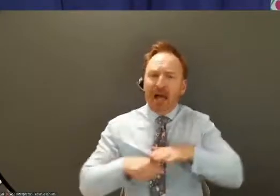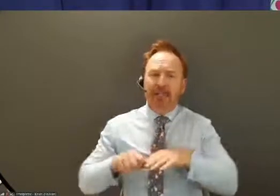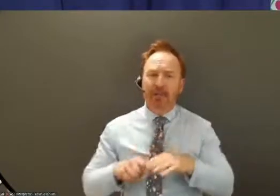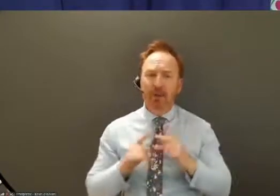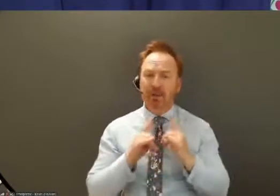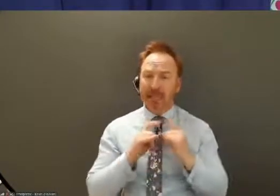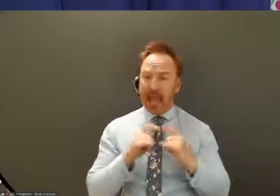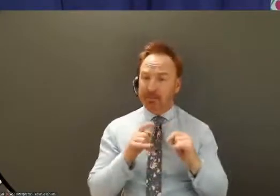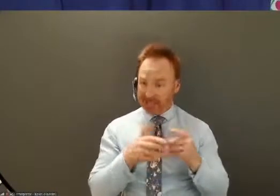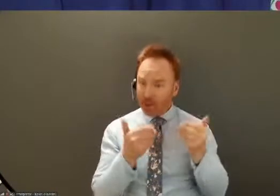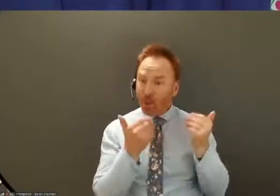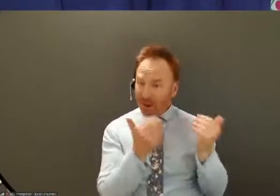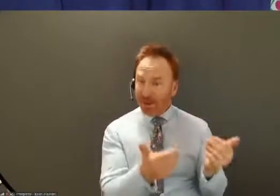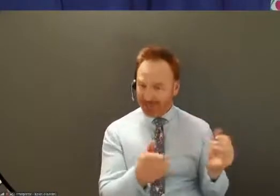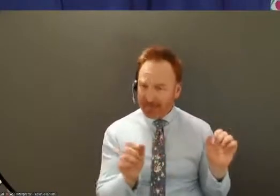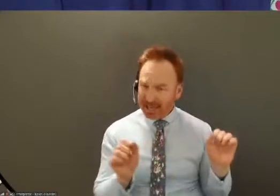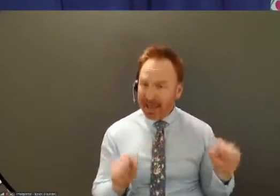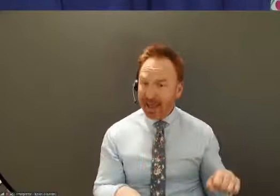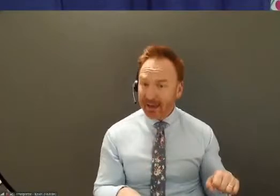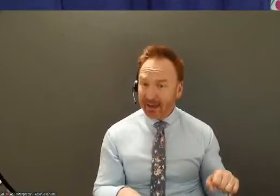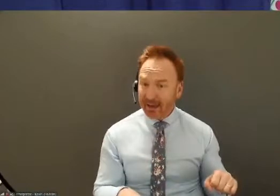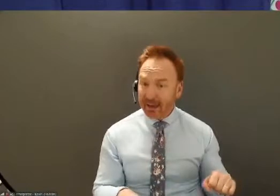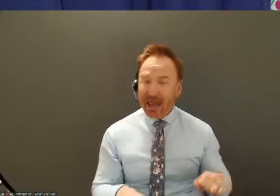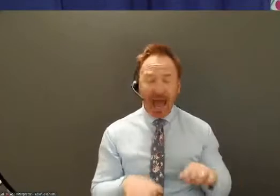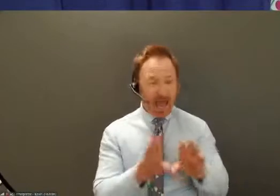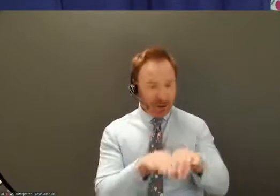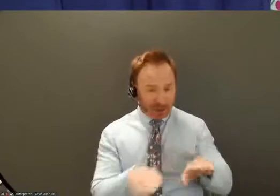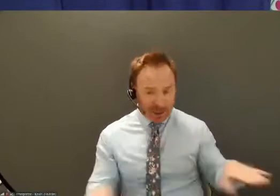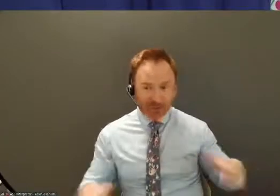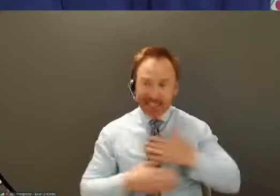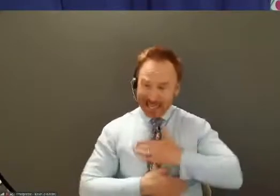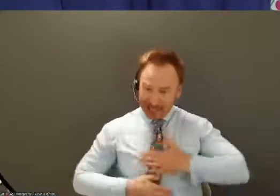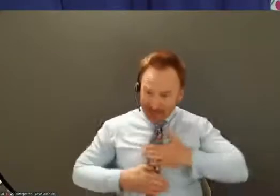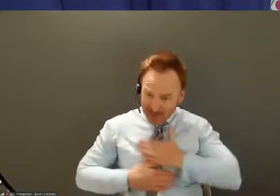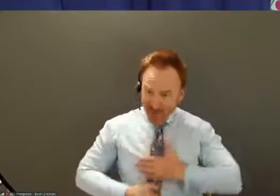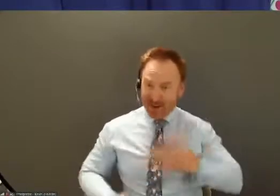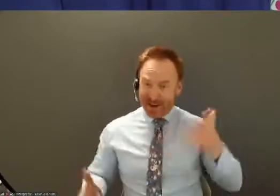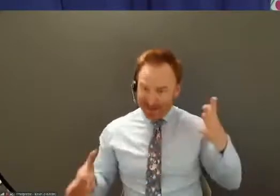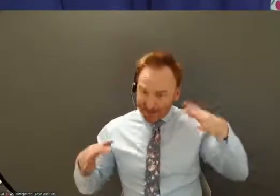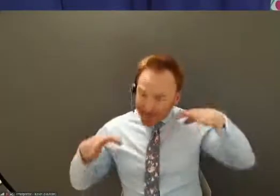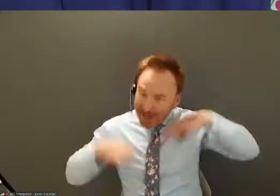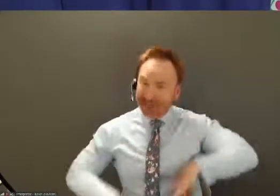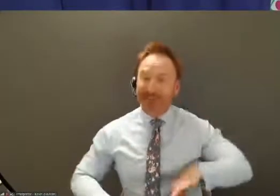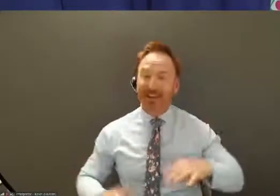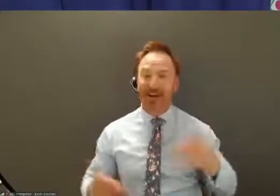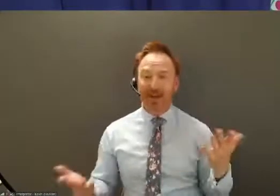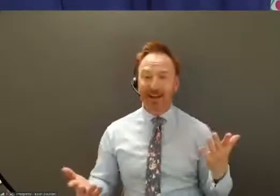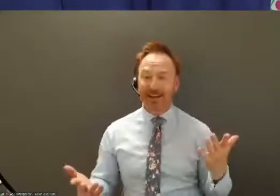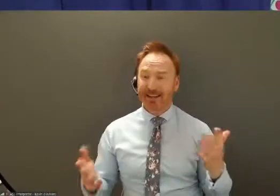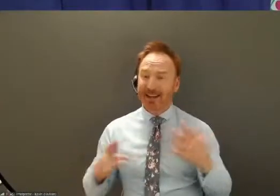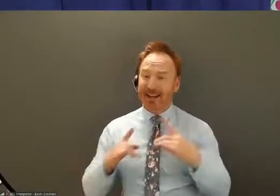story we have seen an vaccine may yet have an impact on